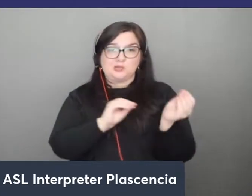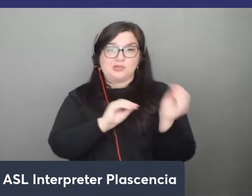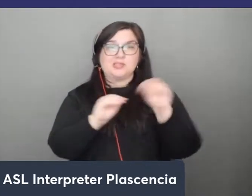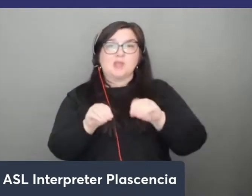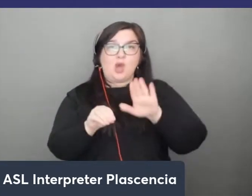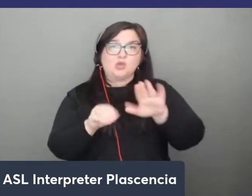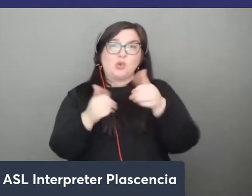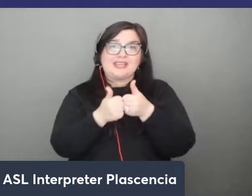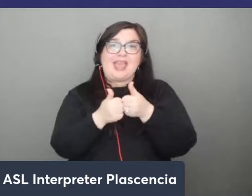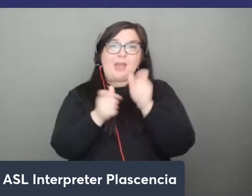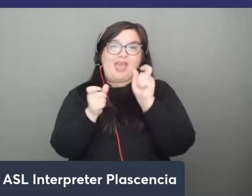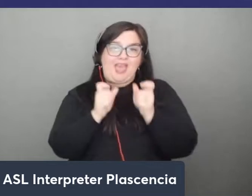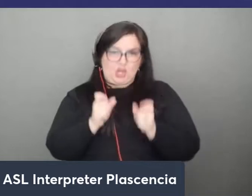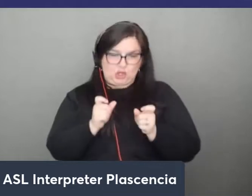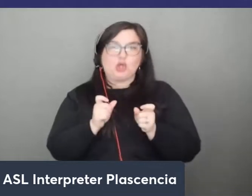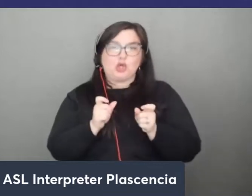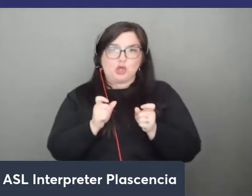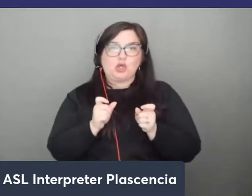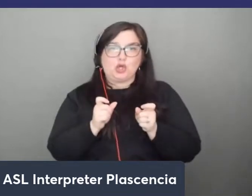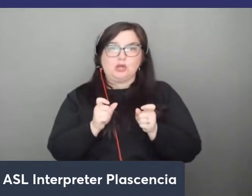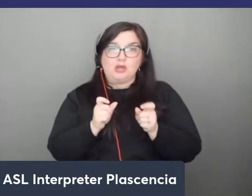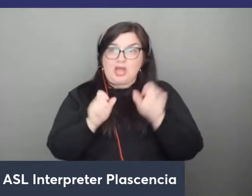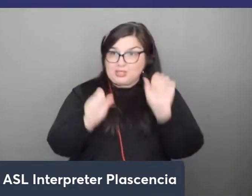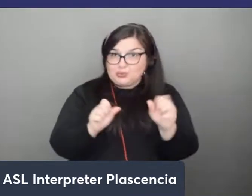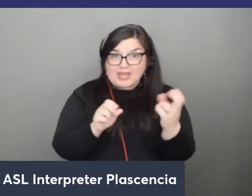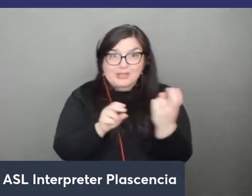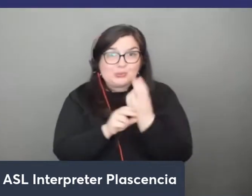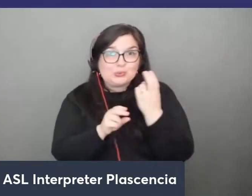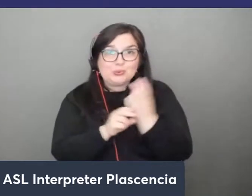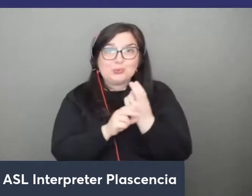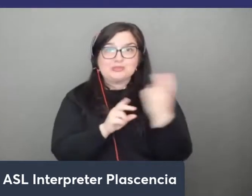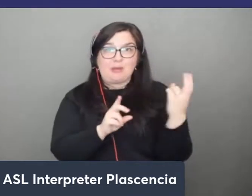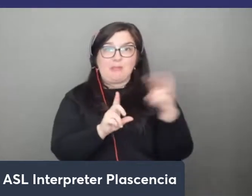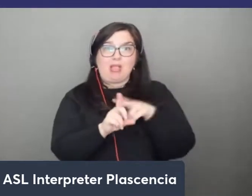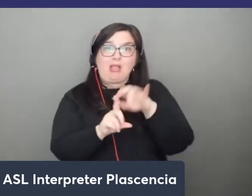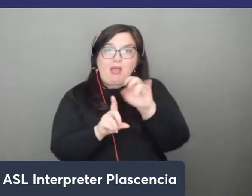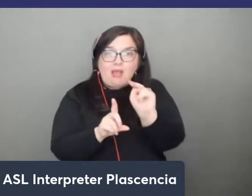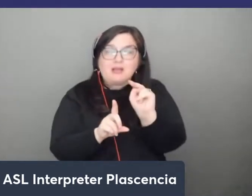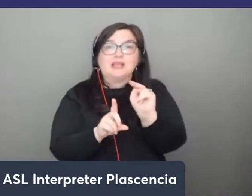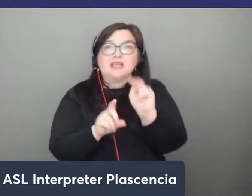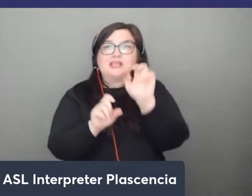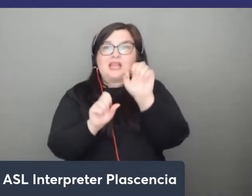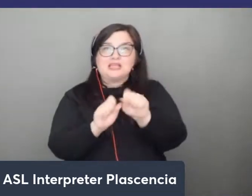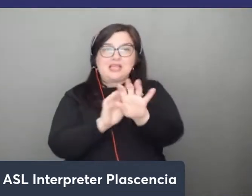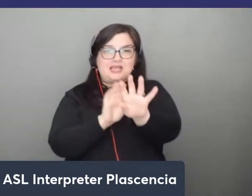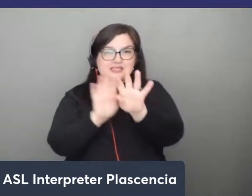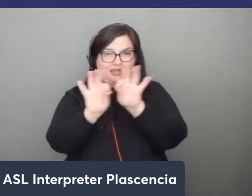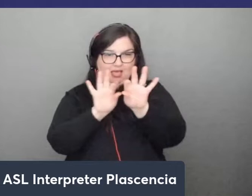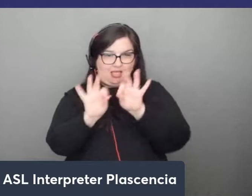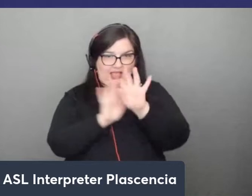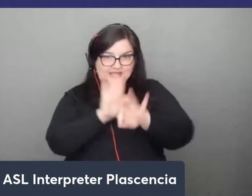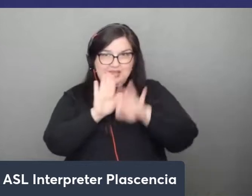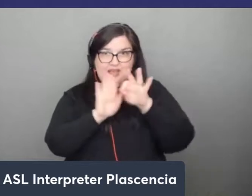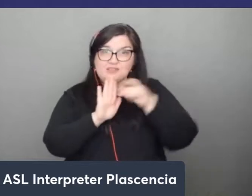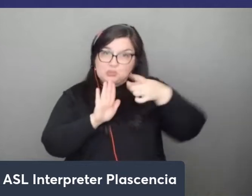And then you can use this plugin to select the features that you need for your game.